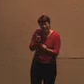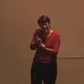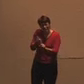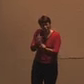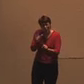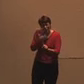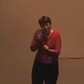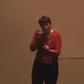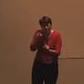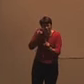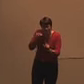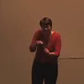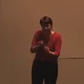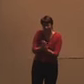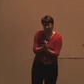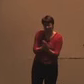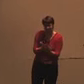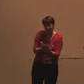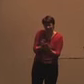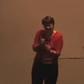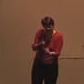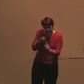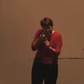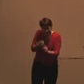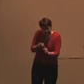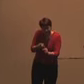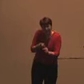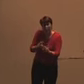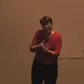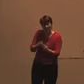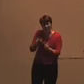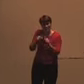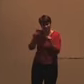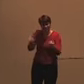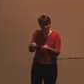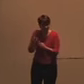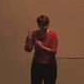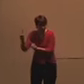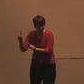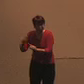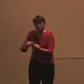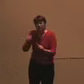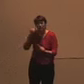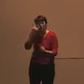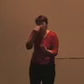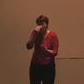or some specific book, then it works as science. But if you don't care about the categories,